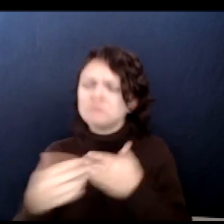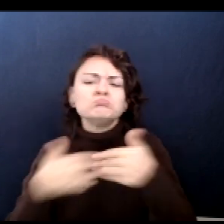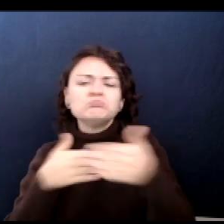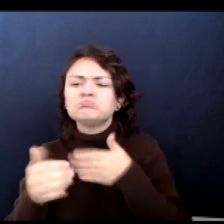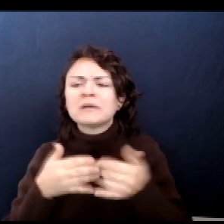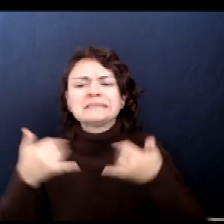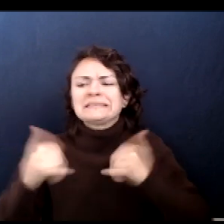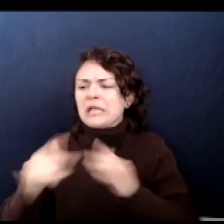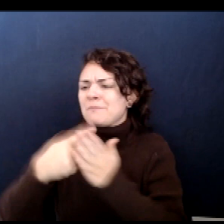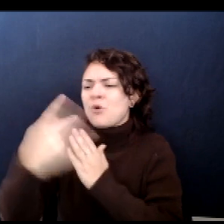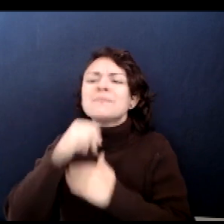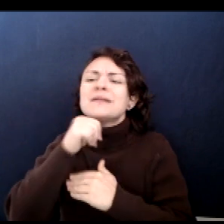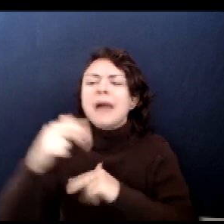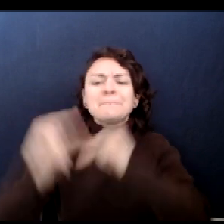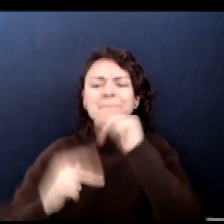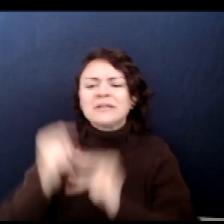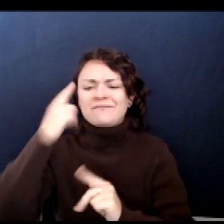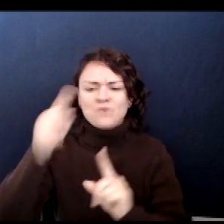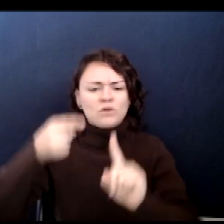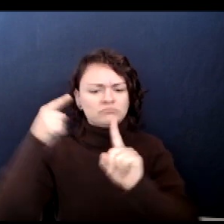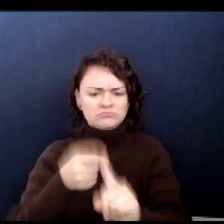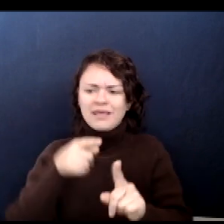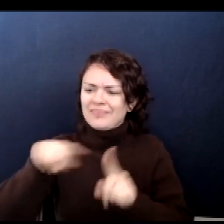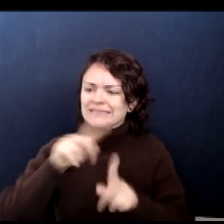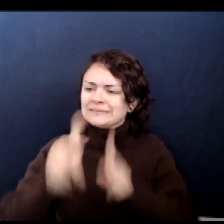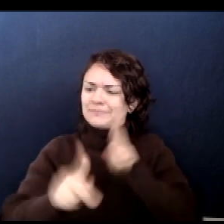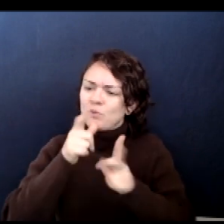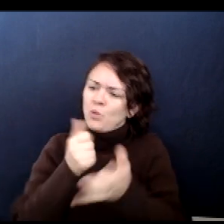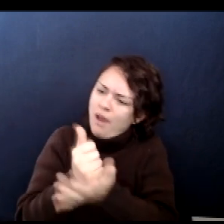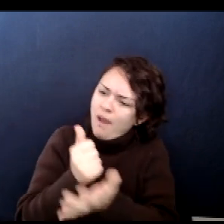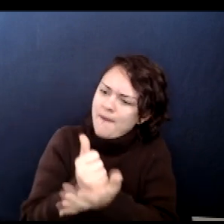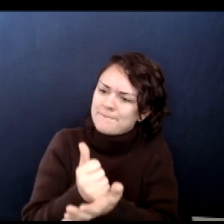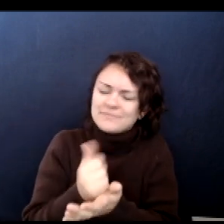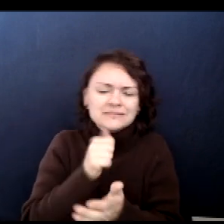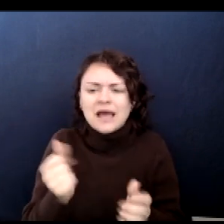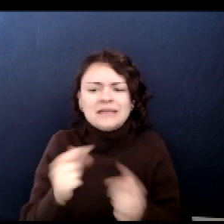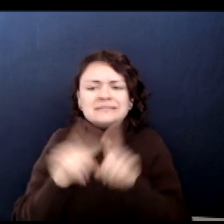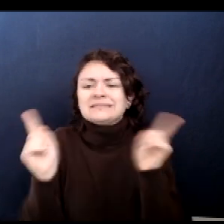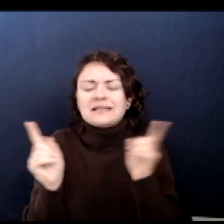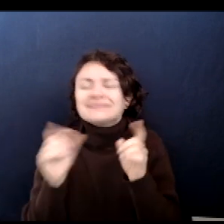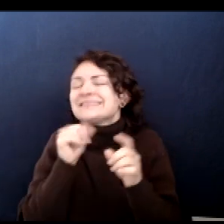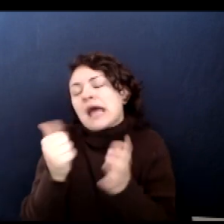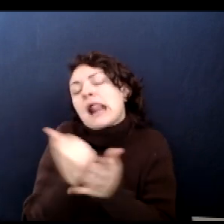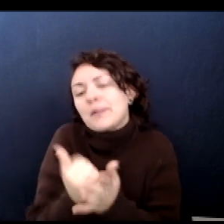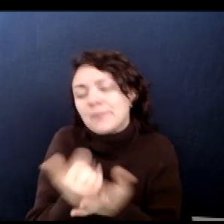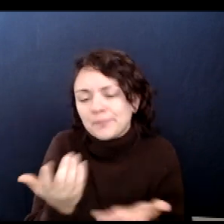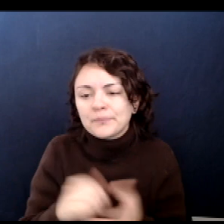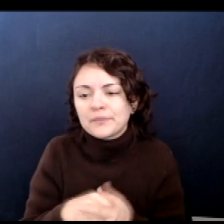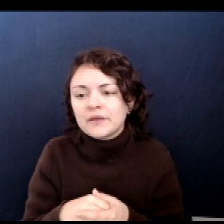If they're not built for them, it doesn't make any difference. There is also the lack of having things in other languages so